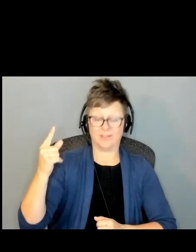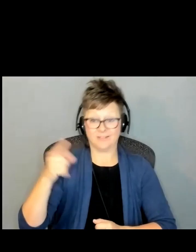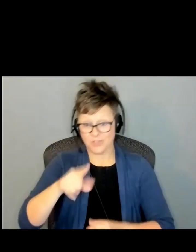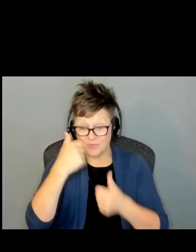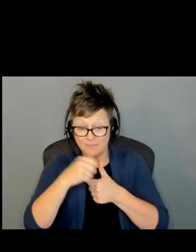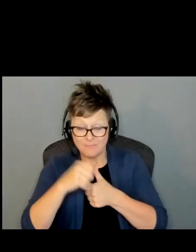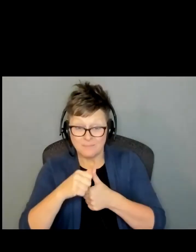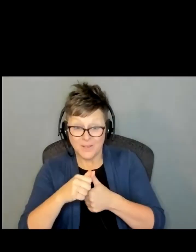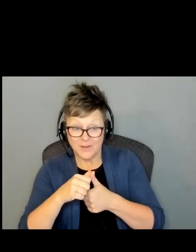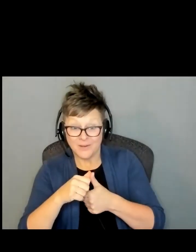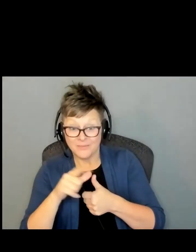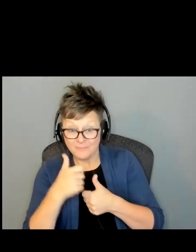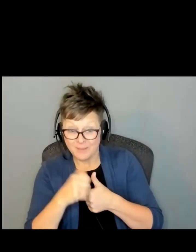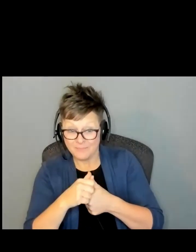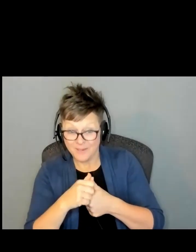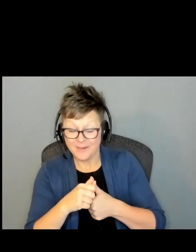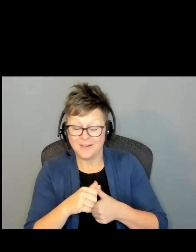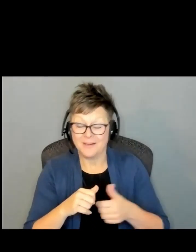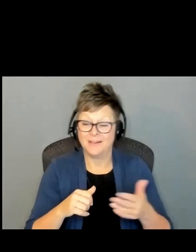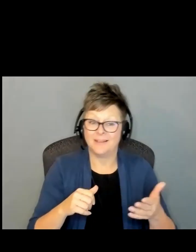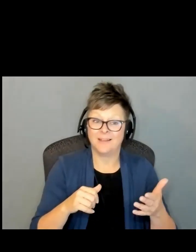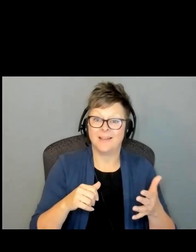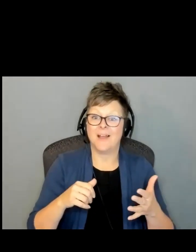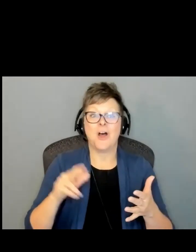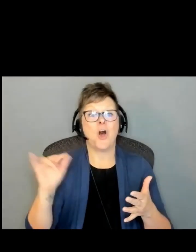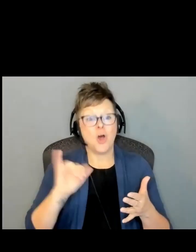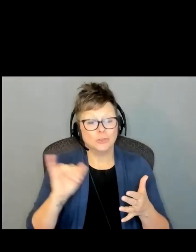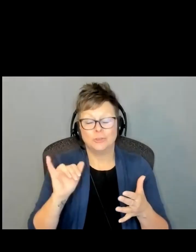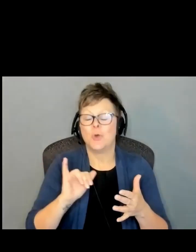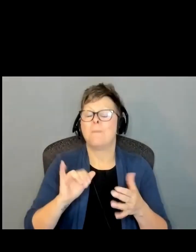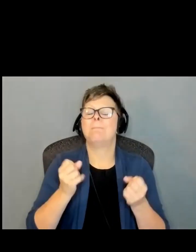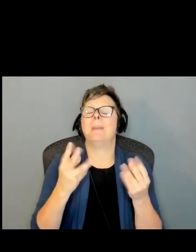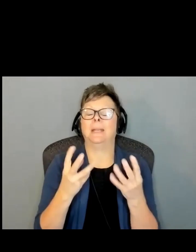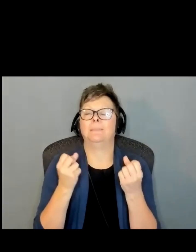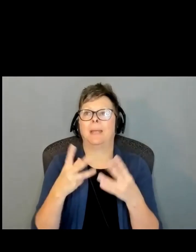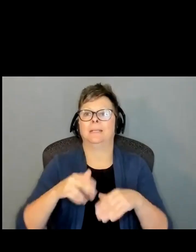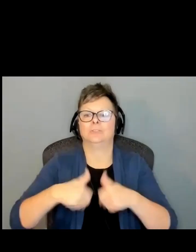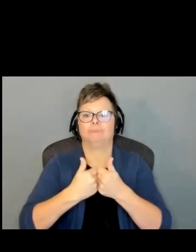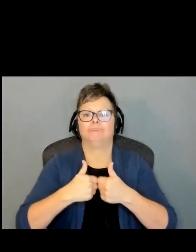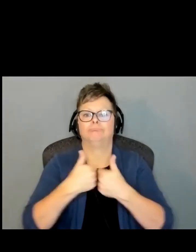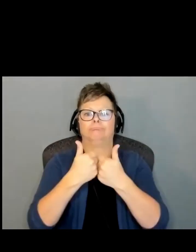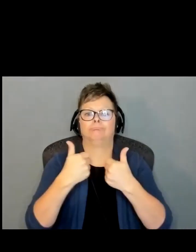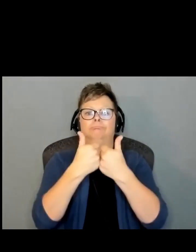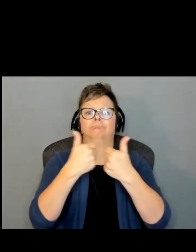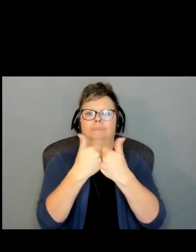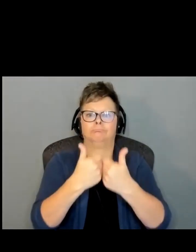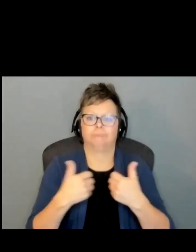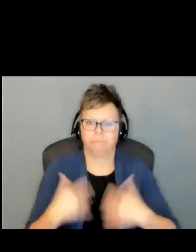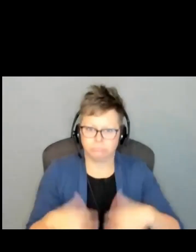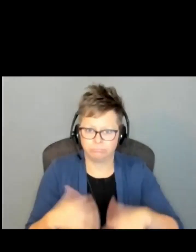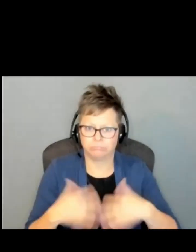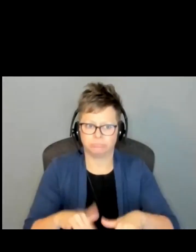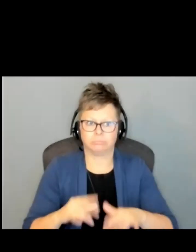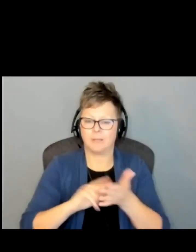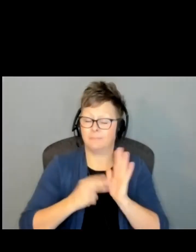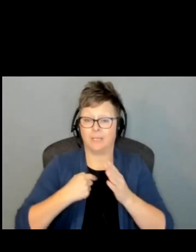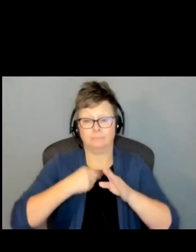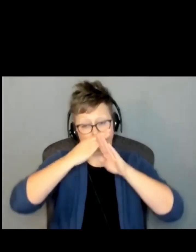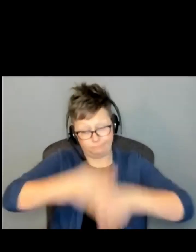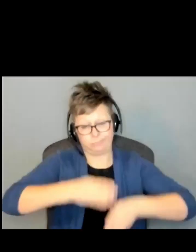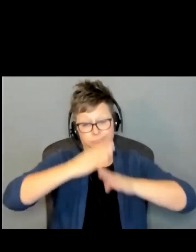Who has also faced multiple challenges in even breaking some of the doors to get in.